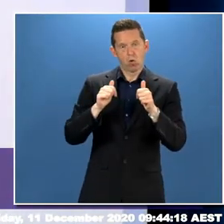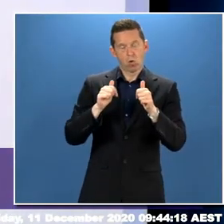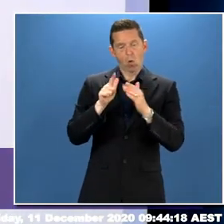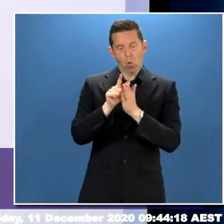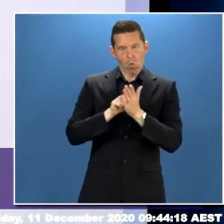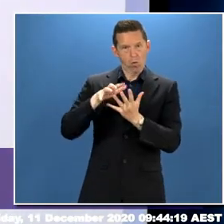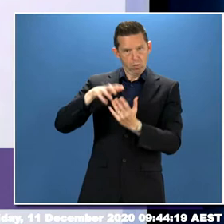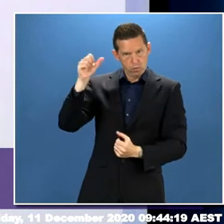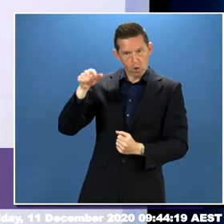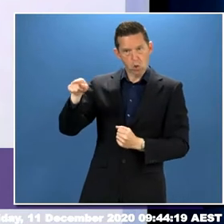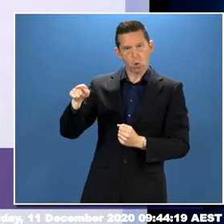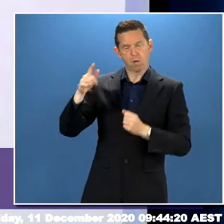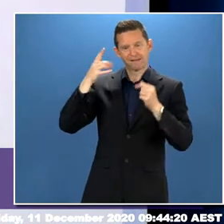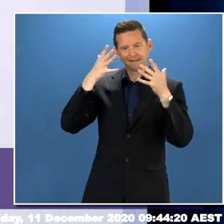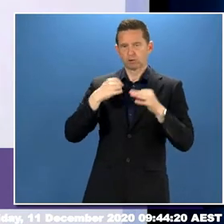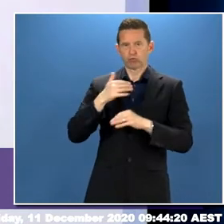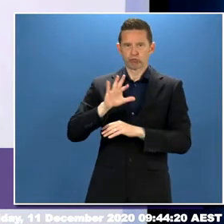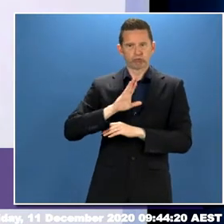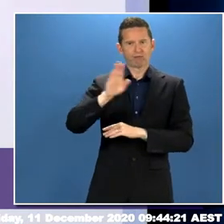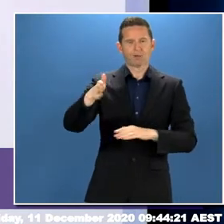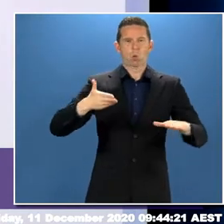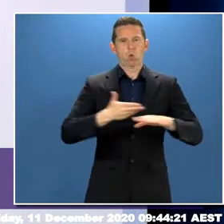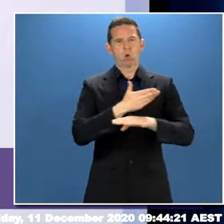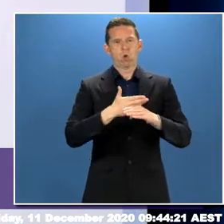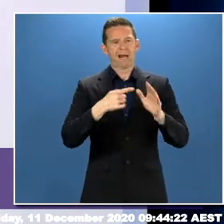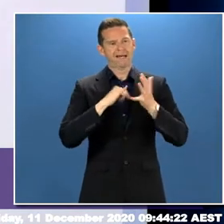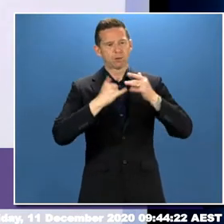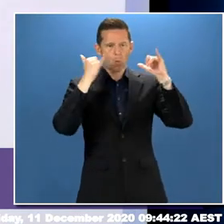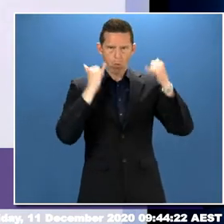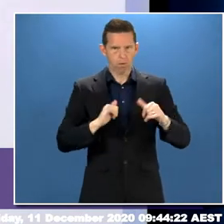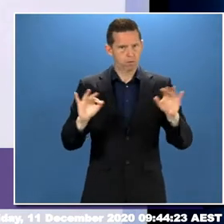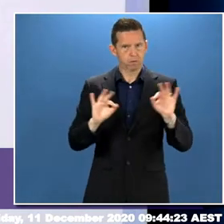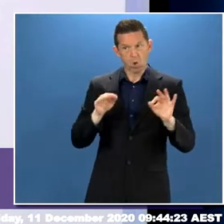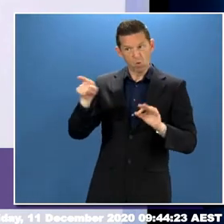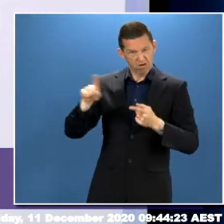immediately into practice being a lawyer, and you continued your studies.